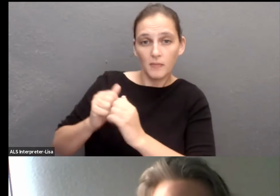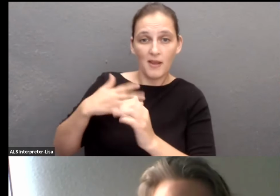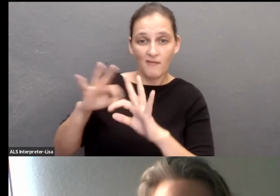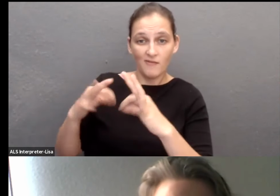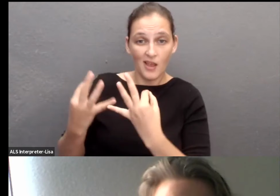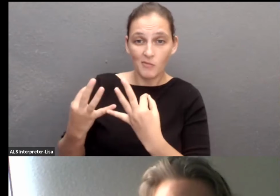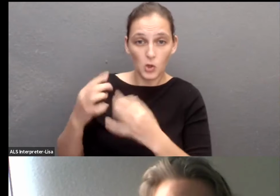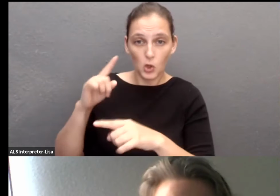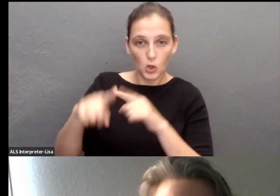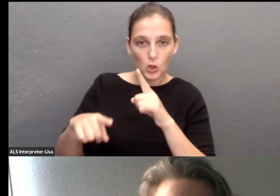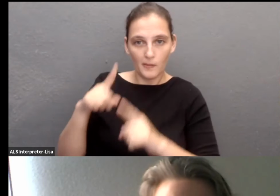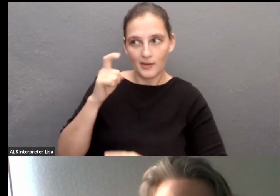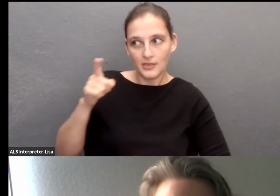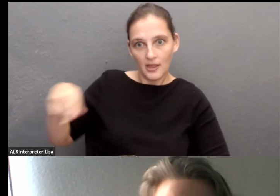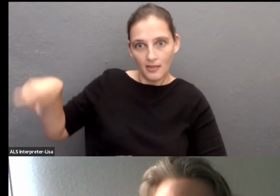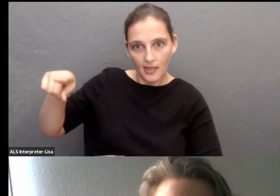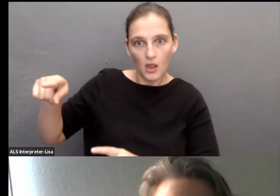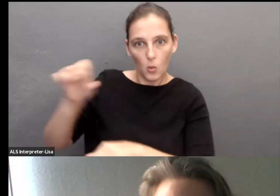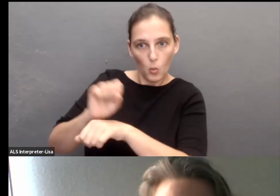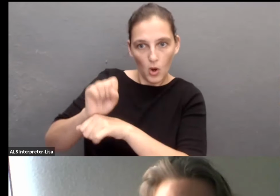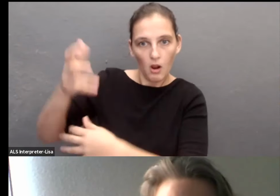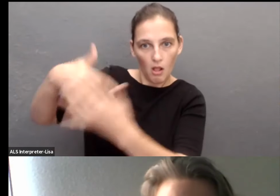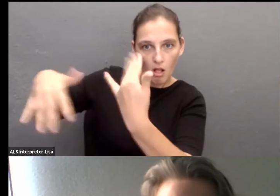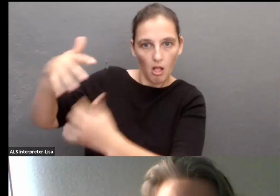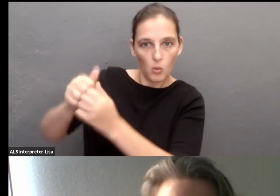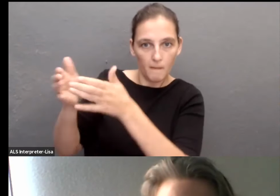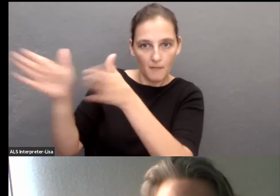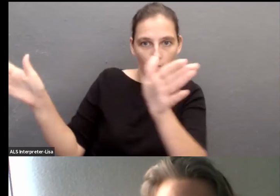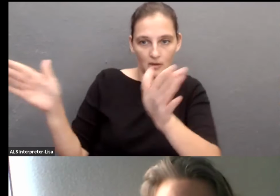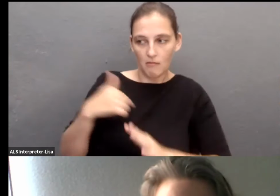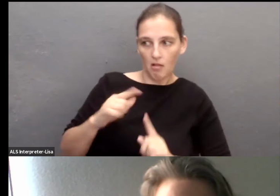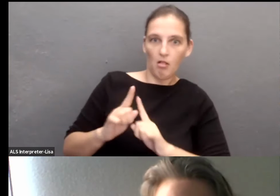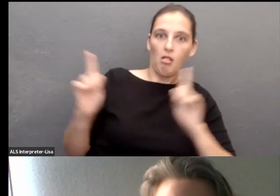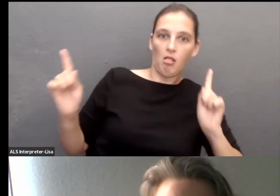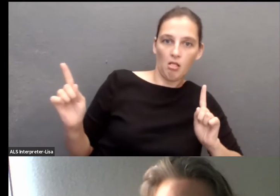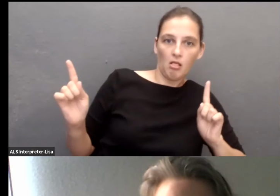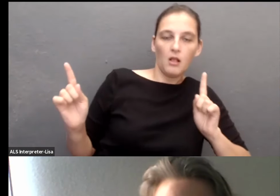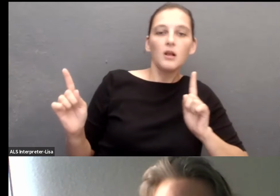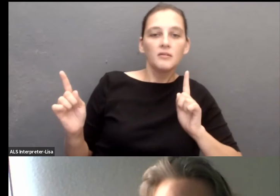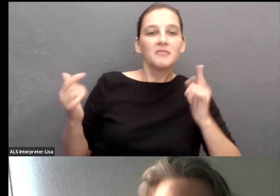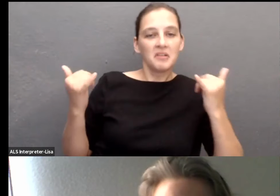because of how closely they worked with the public, so now -- we are our entire family